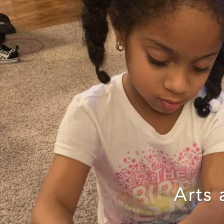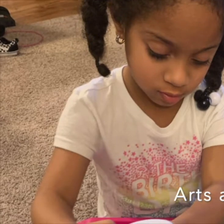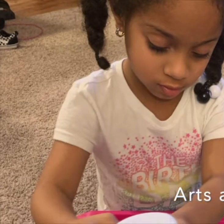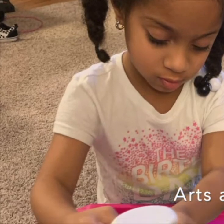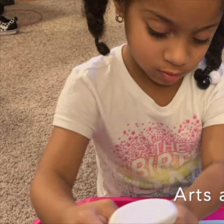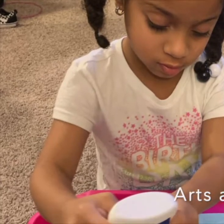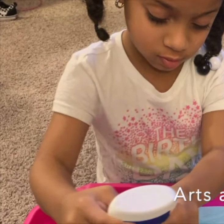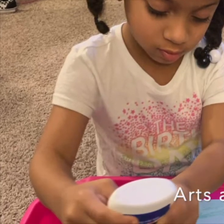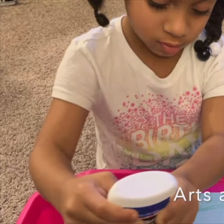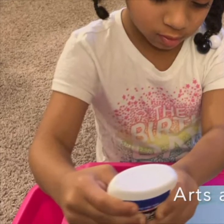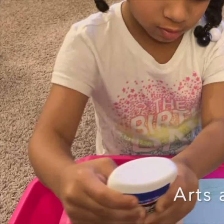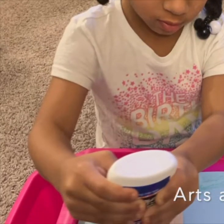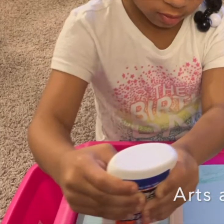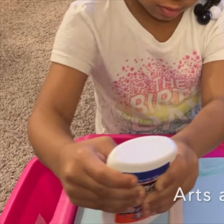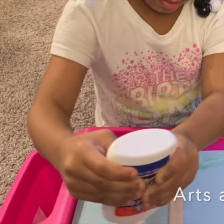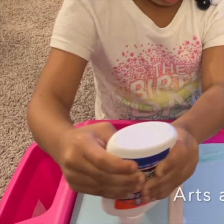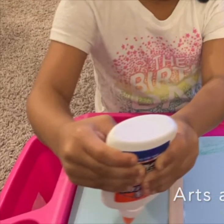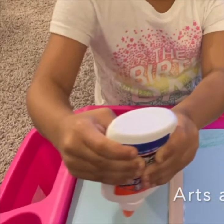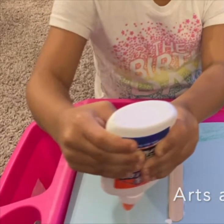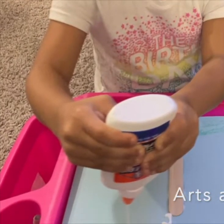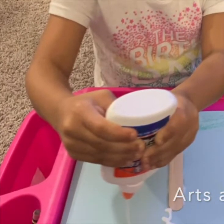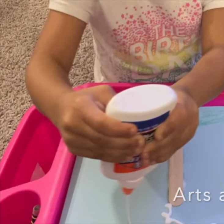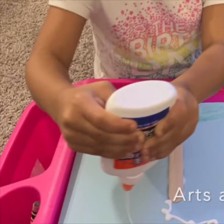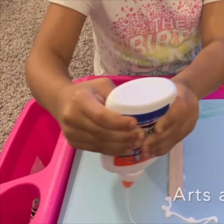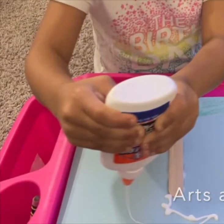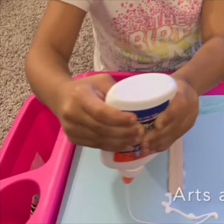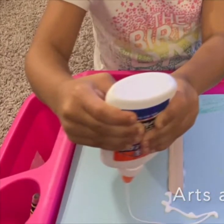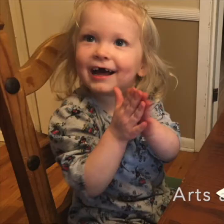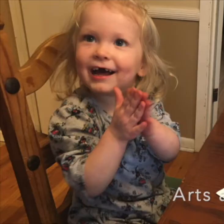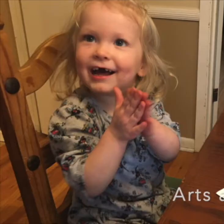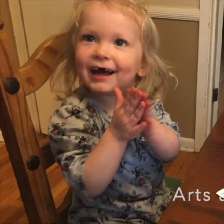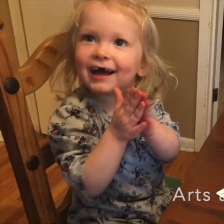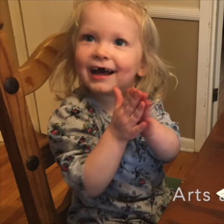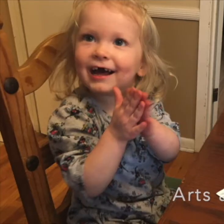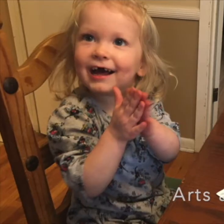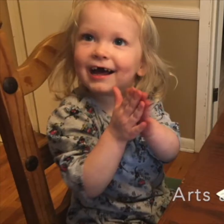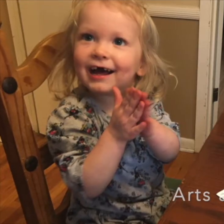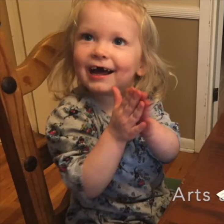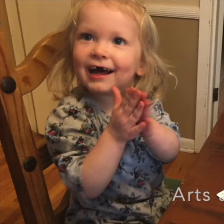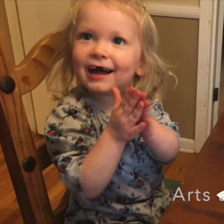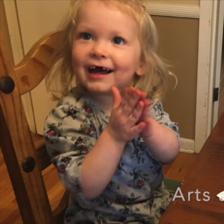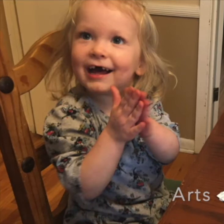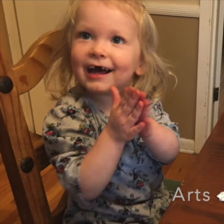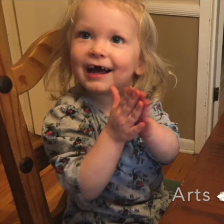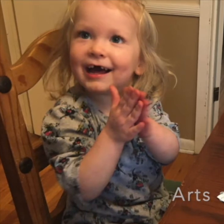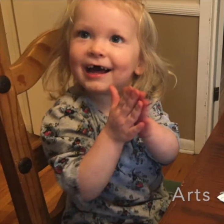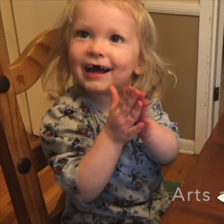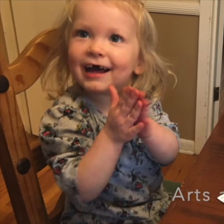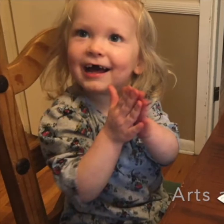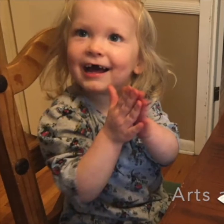glue bottle onto paper with a popsicle stick child looks up smiling with her front teeth missing